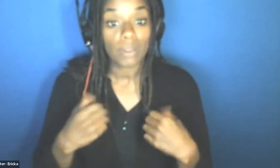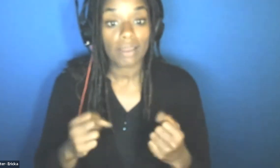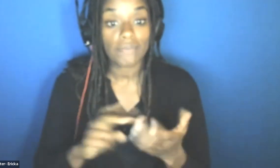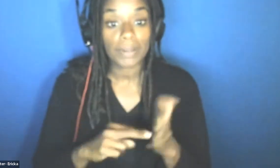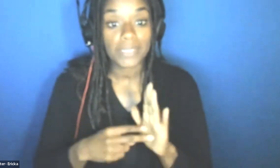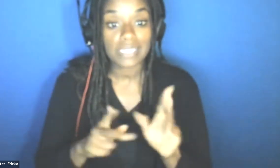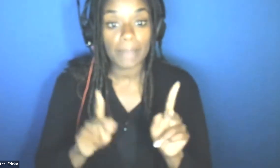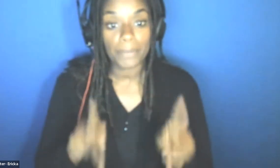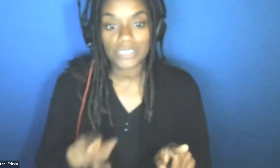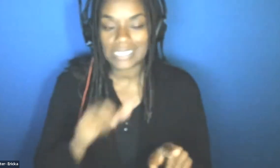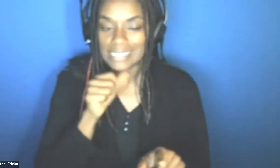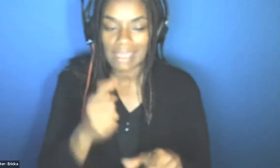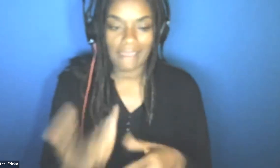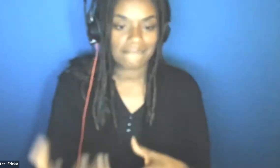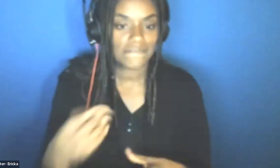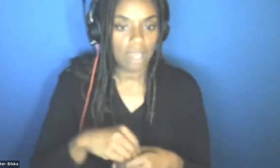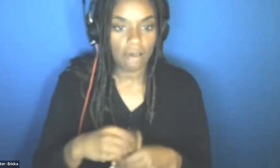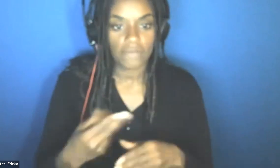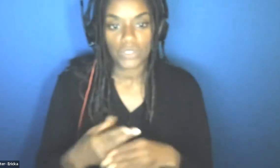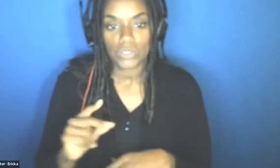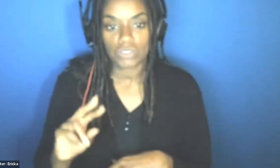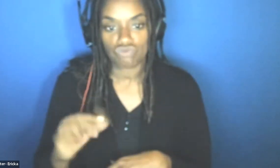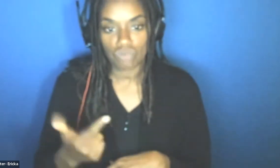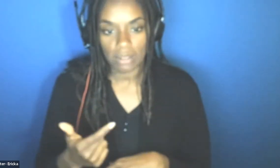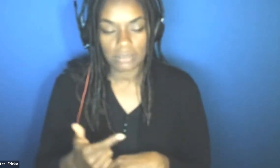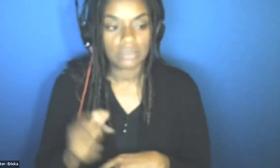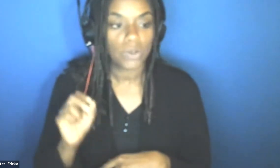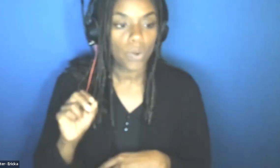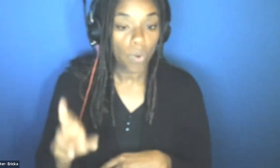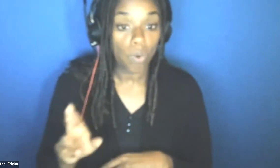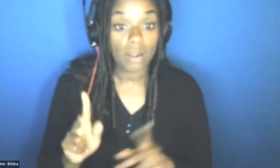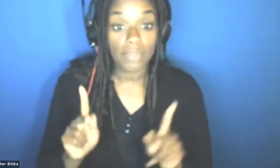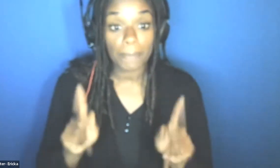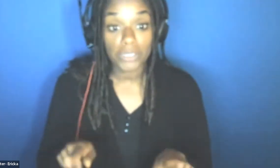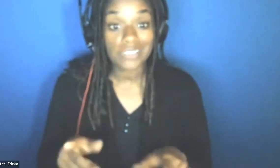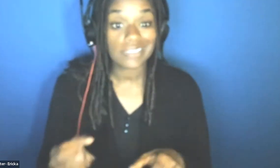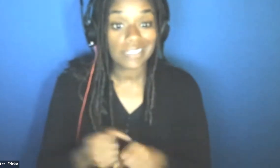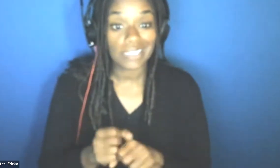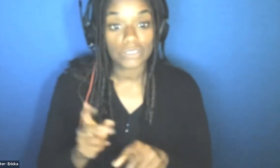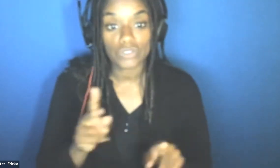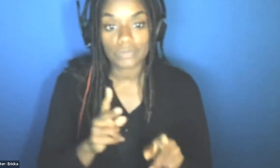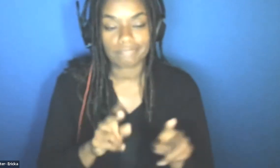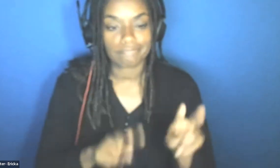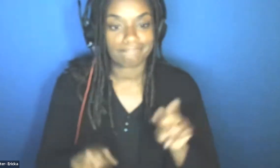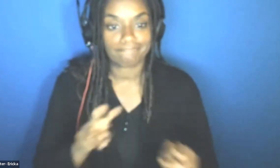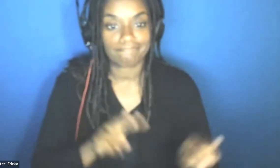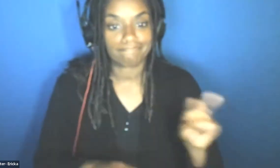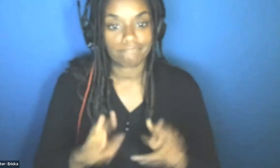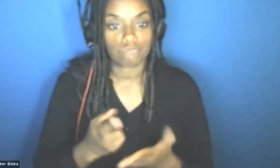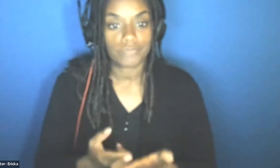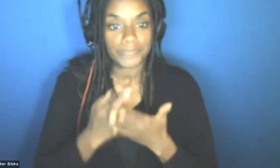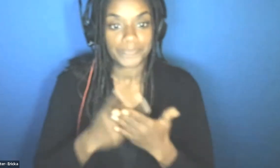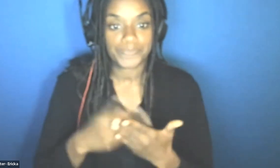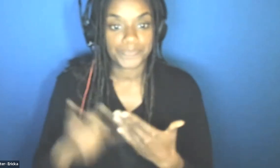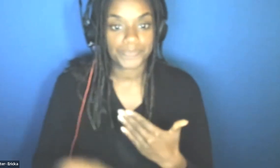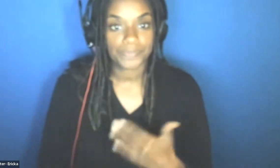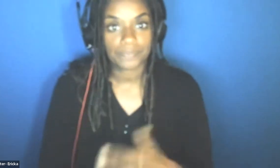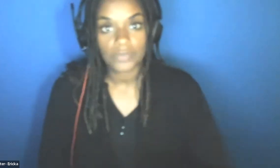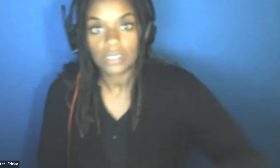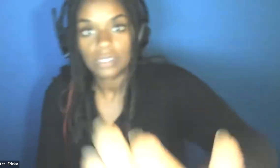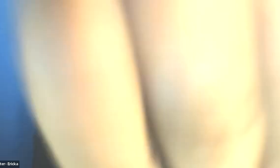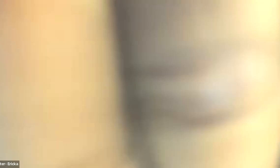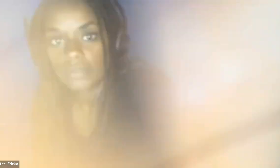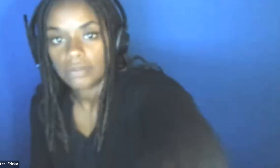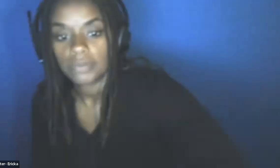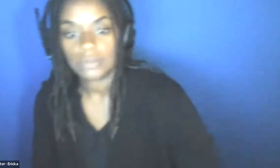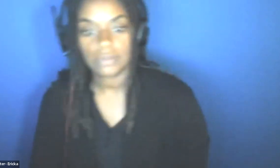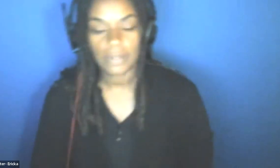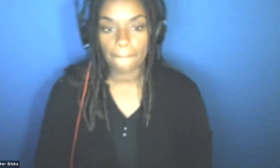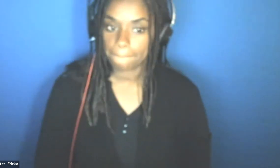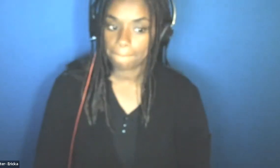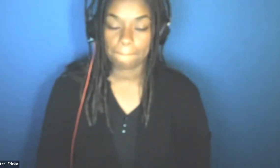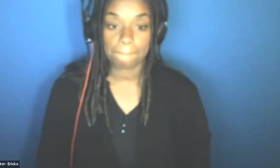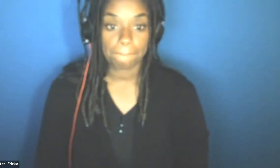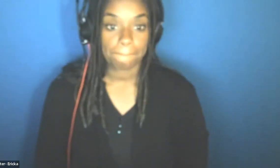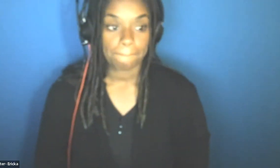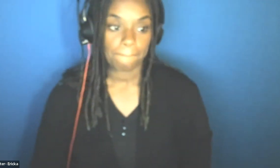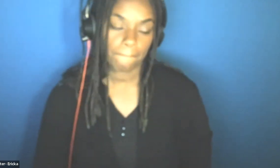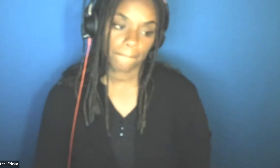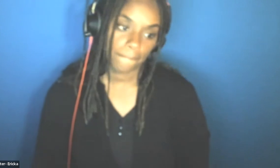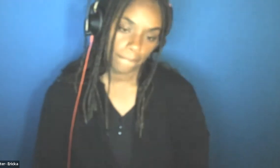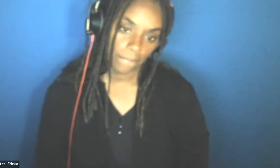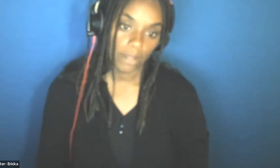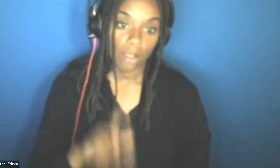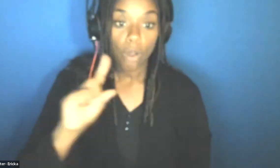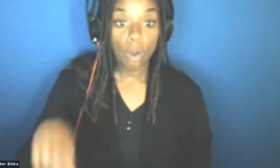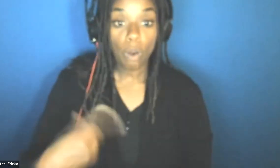Individuals do have ADA protection if they enter a recovery program and no longer use drugs illegally.